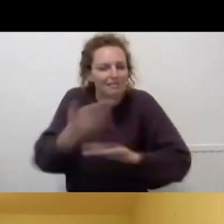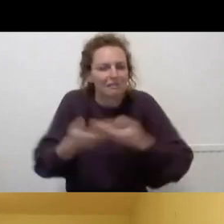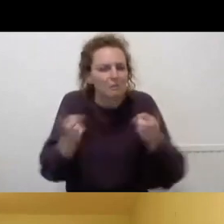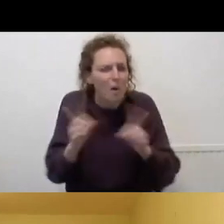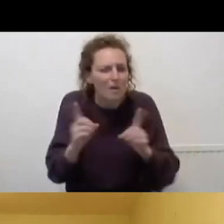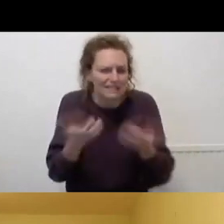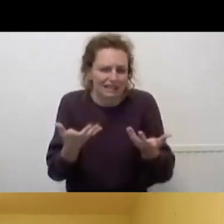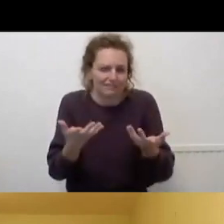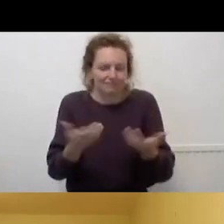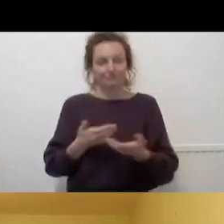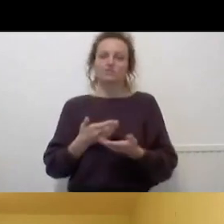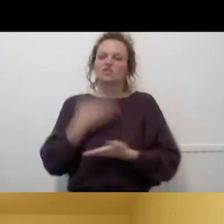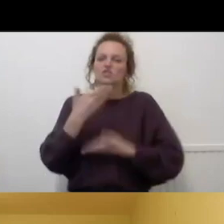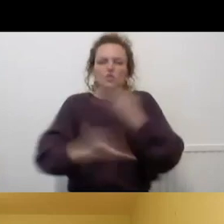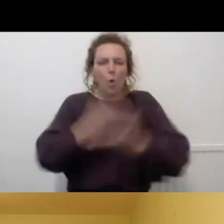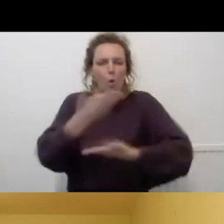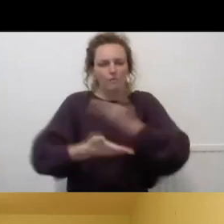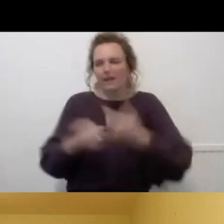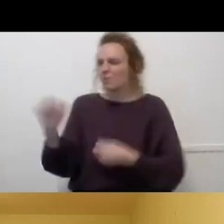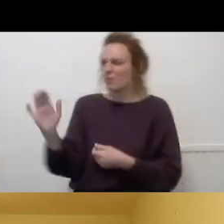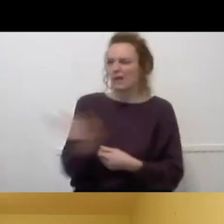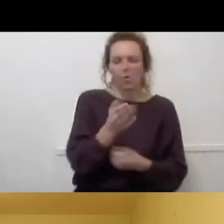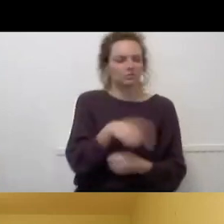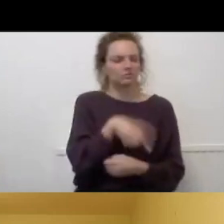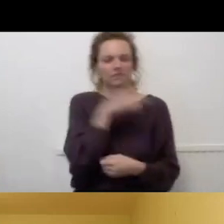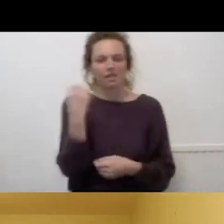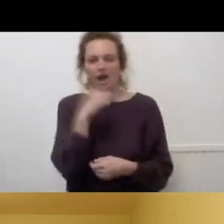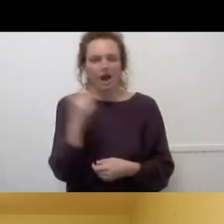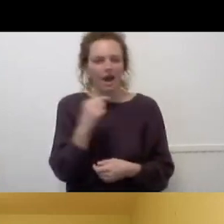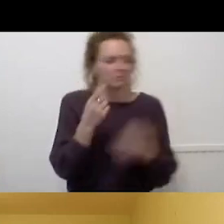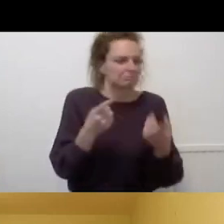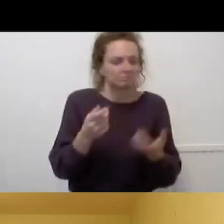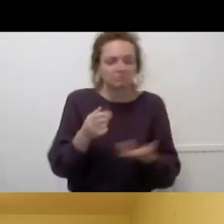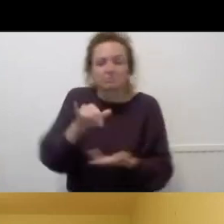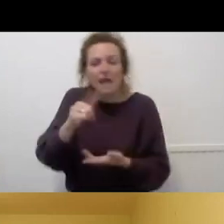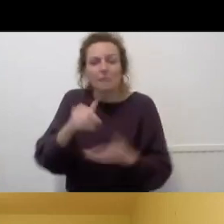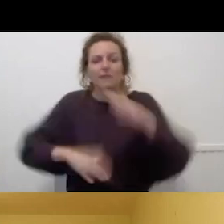to explain things that we don't understand or have not received the right information about. myths